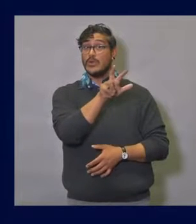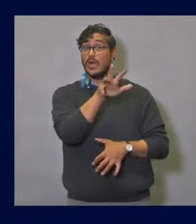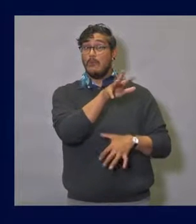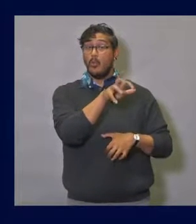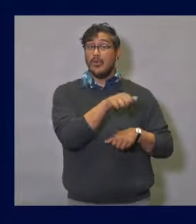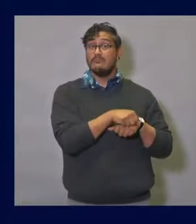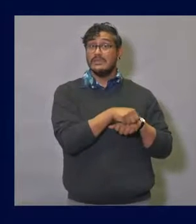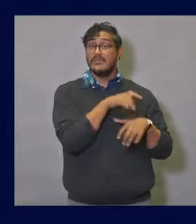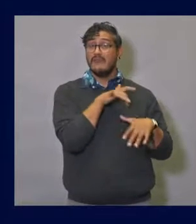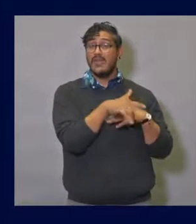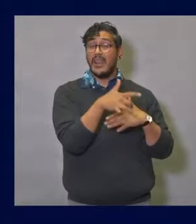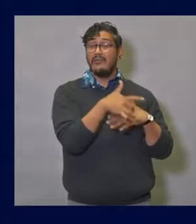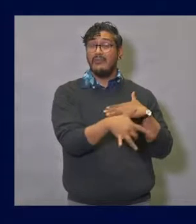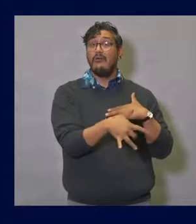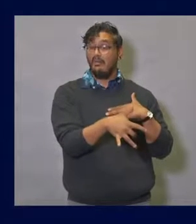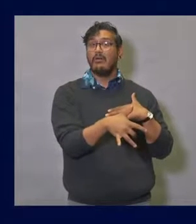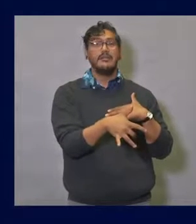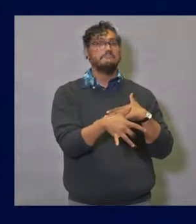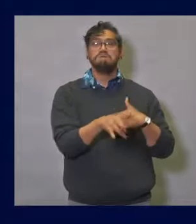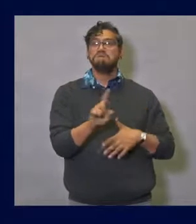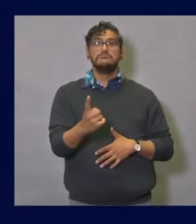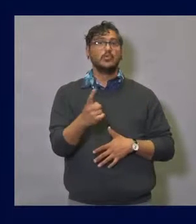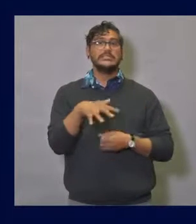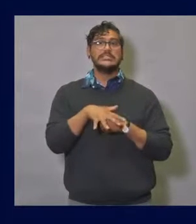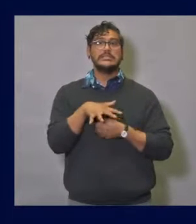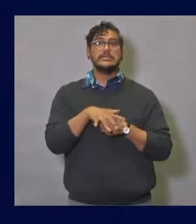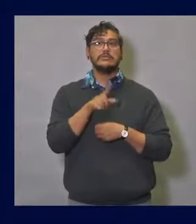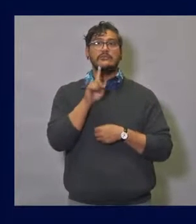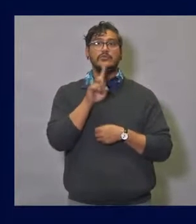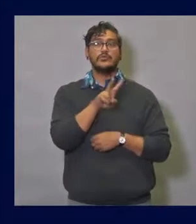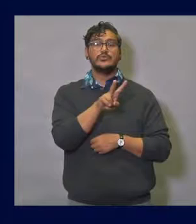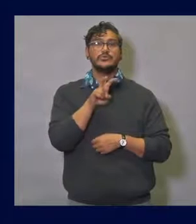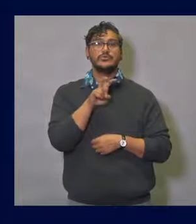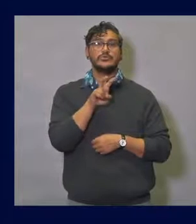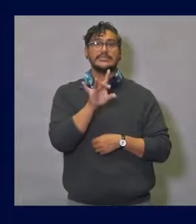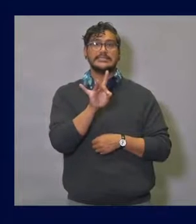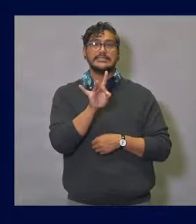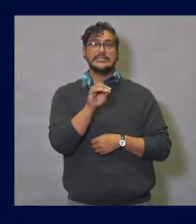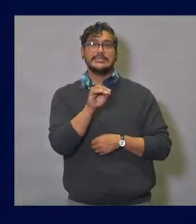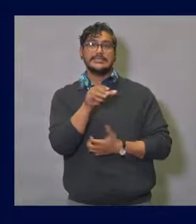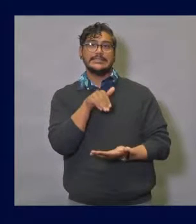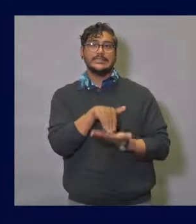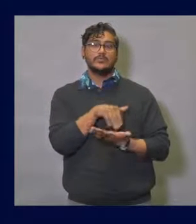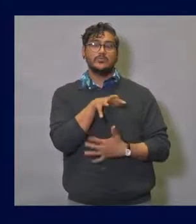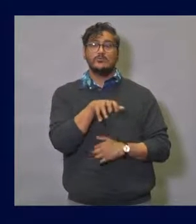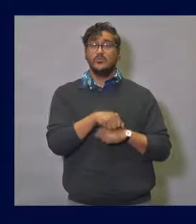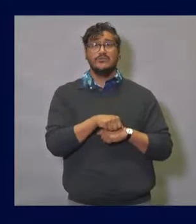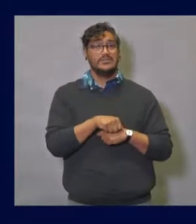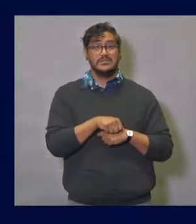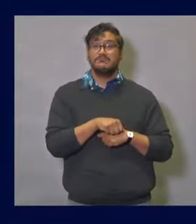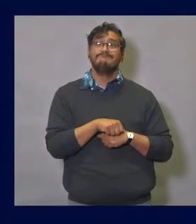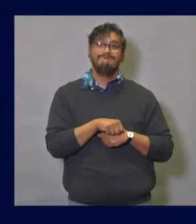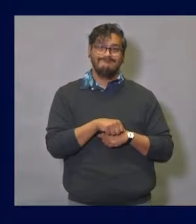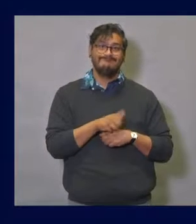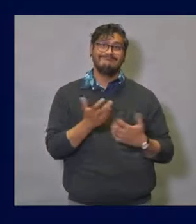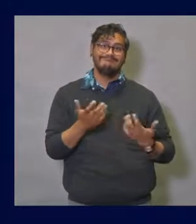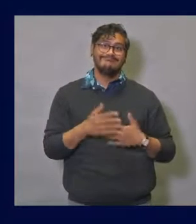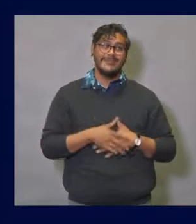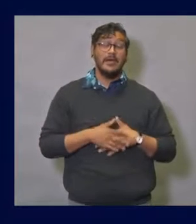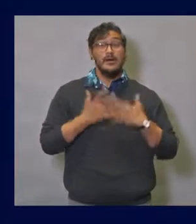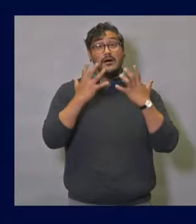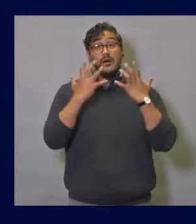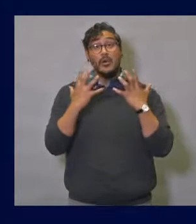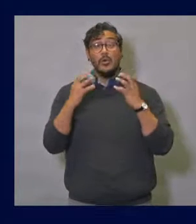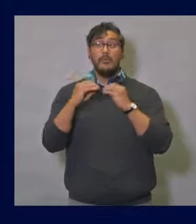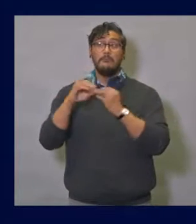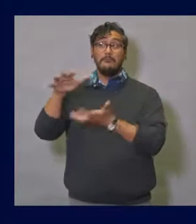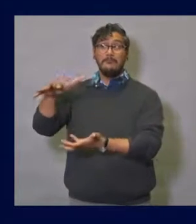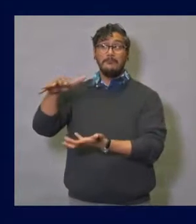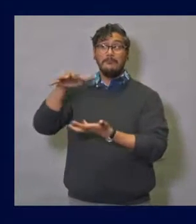633,000 APPOINTMENTS THAT WERE